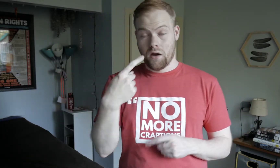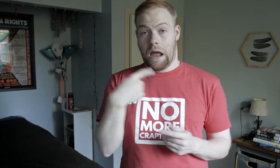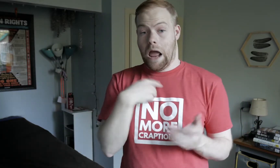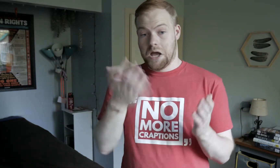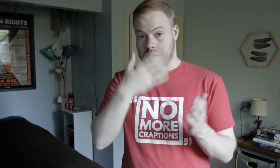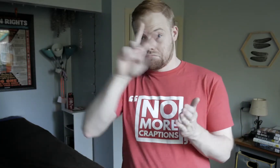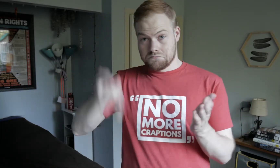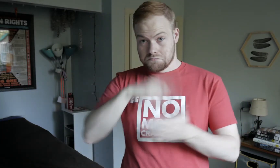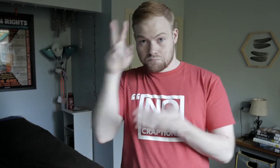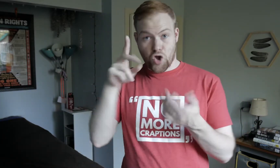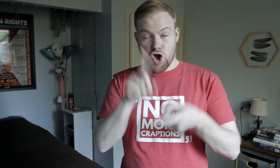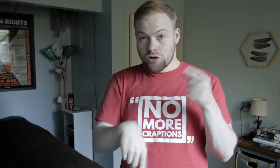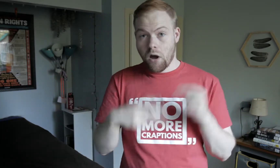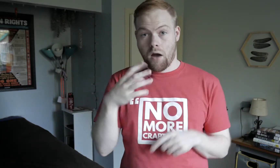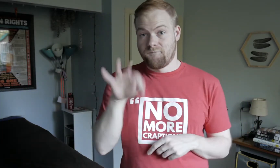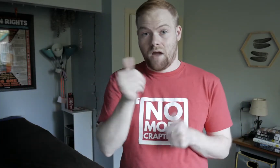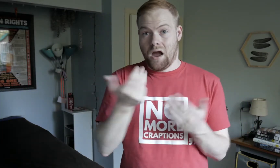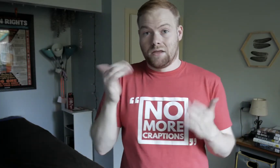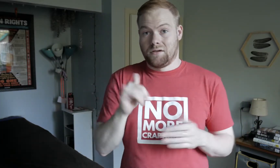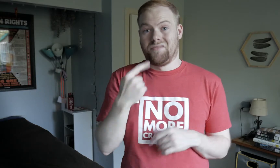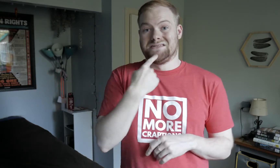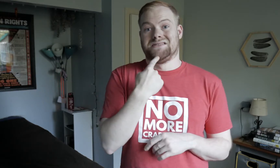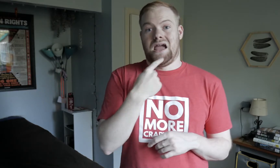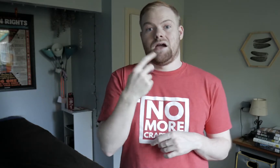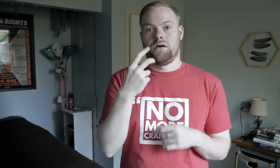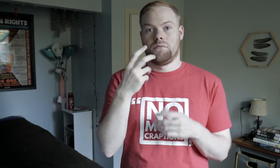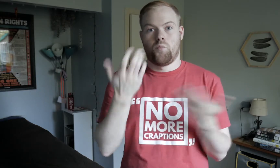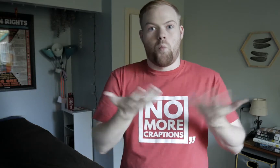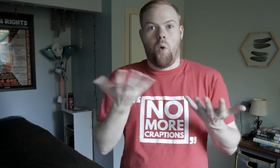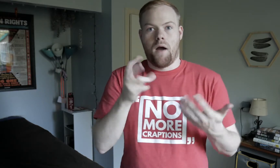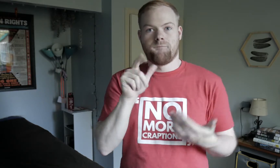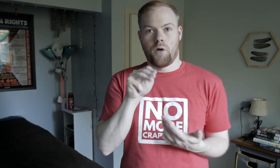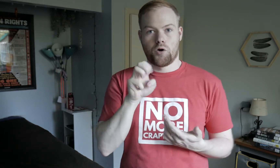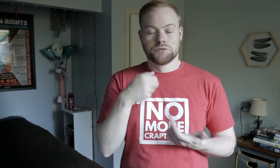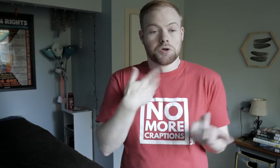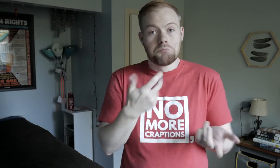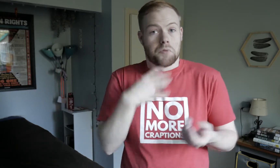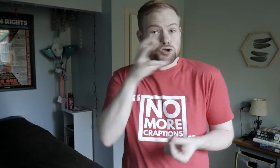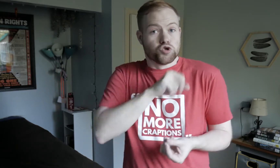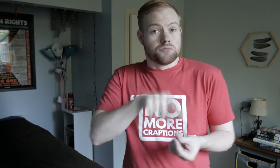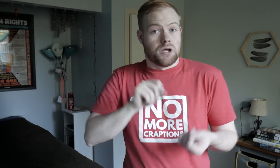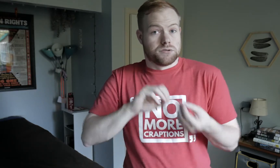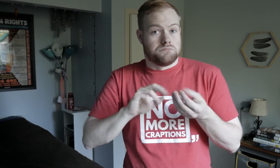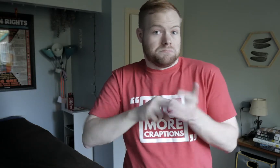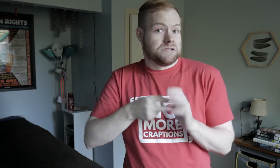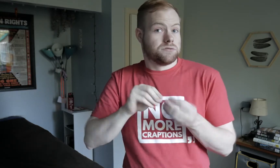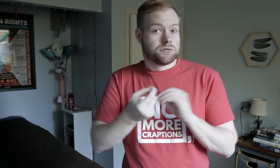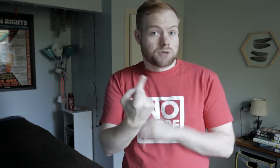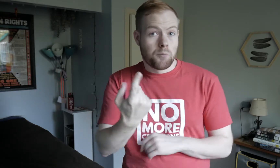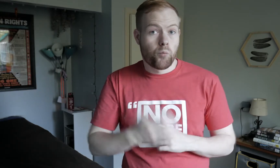I looked all over the book, and could not find anything that said what volume it was, so I assumed that meant it was number one.